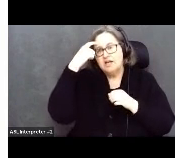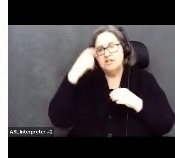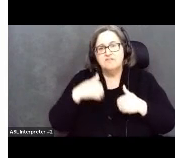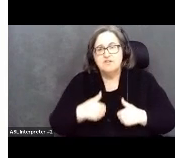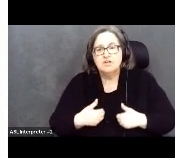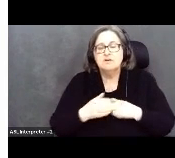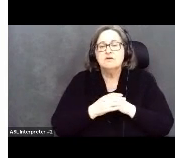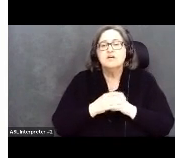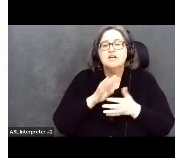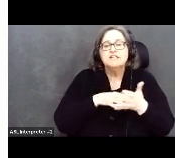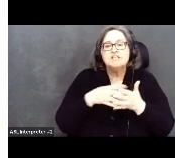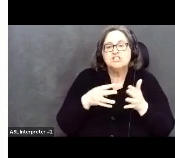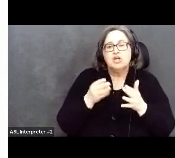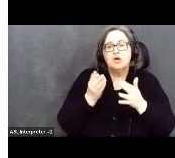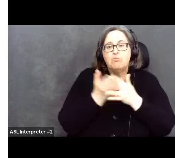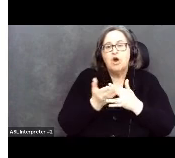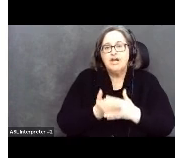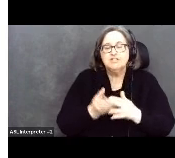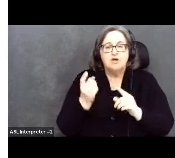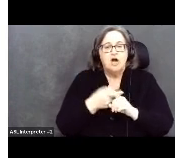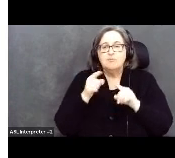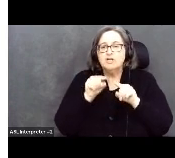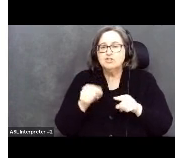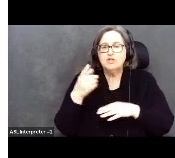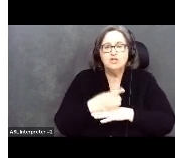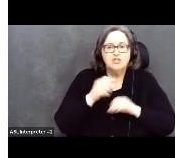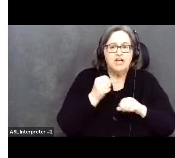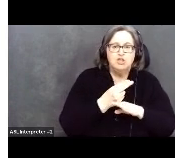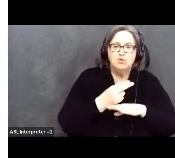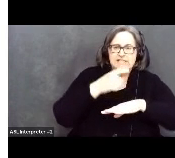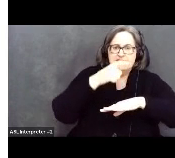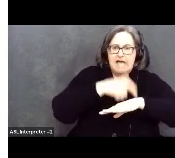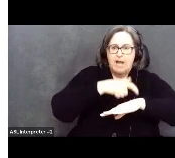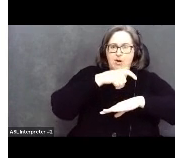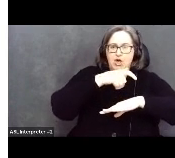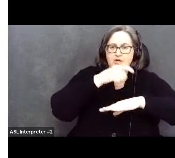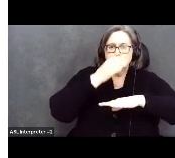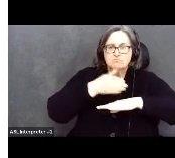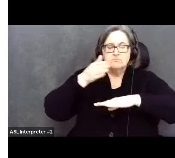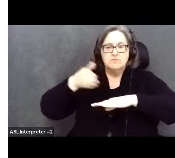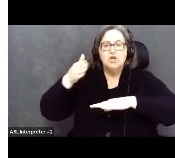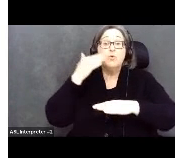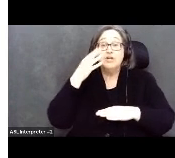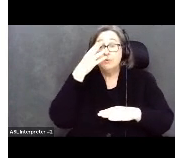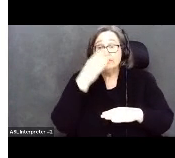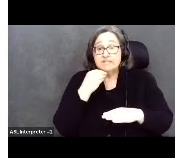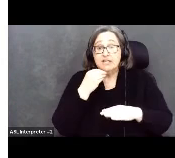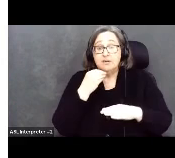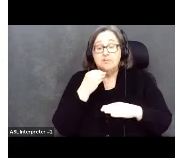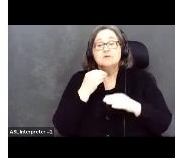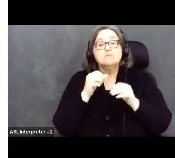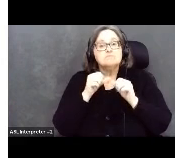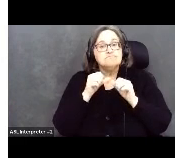Scheduling breaks, the student can use a timer. We know that sleep maintenance is critical, because